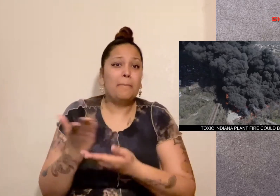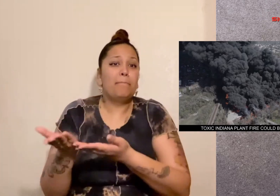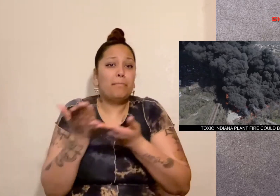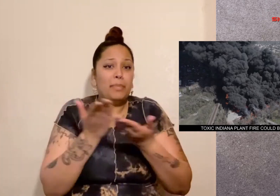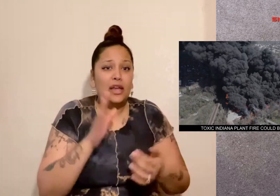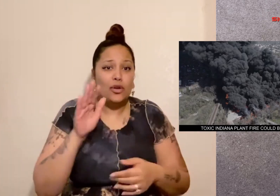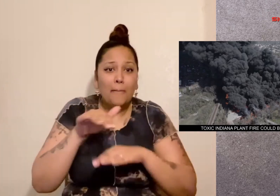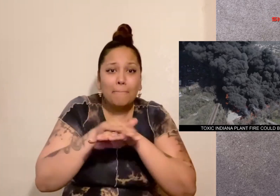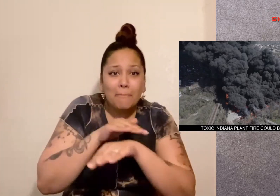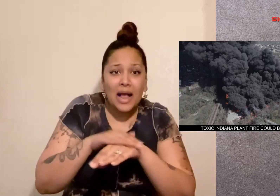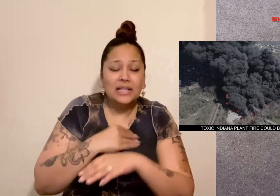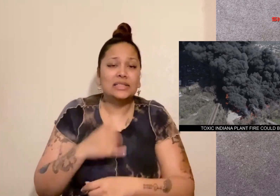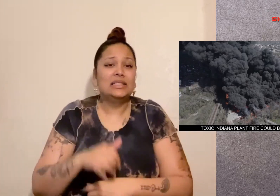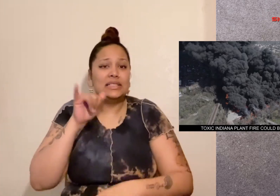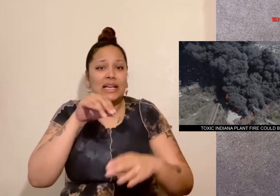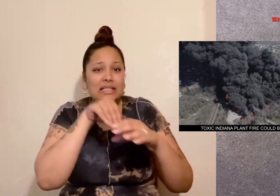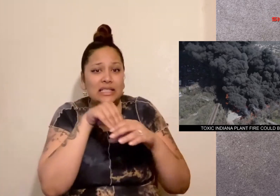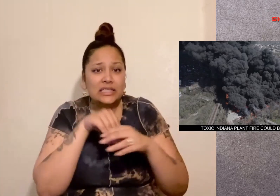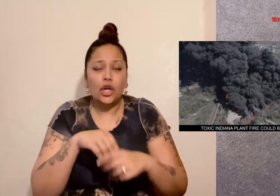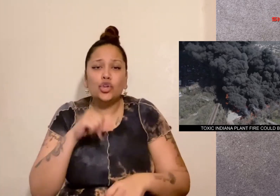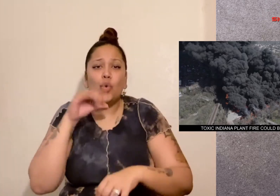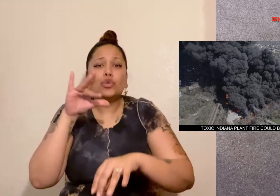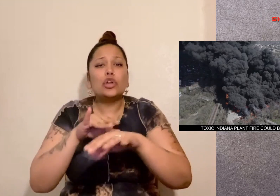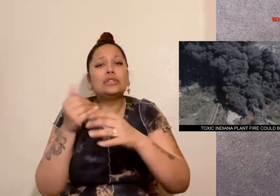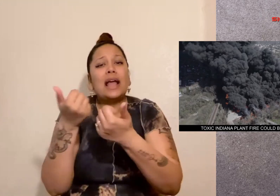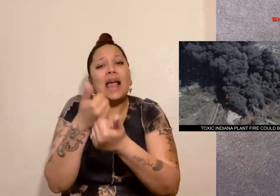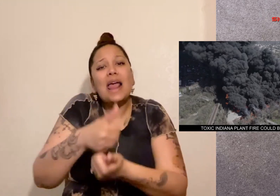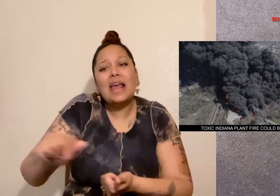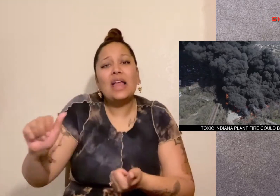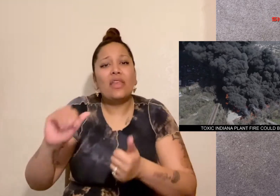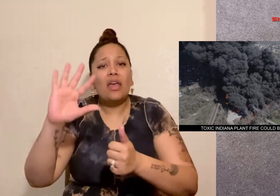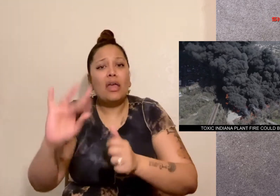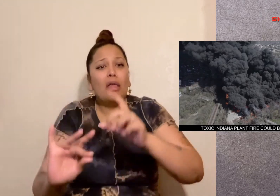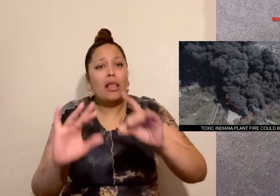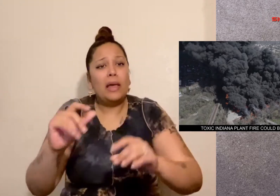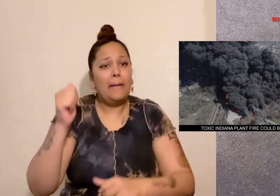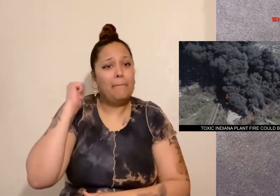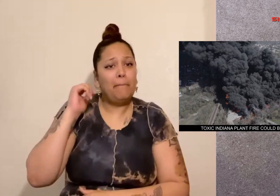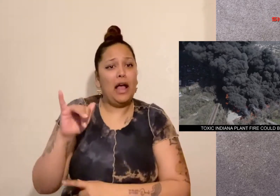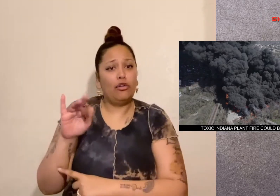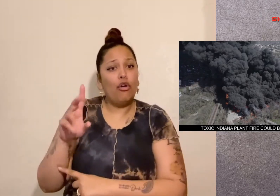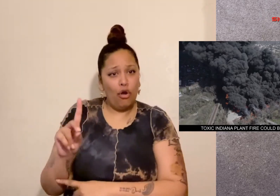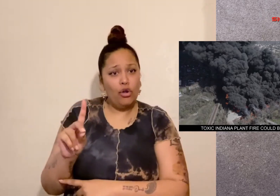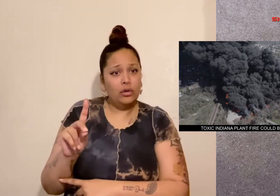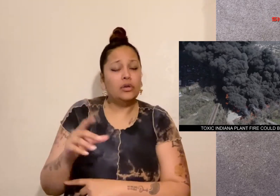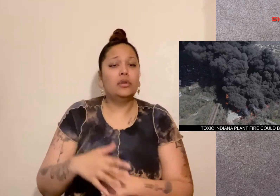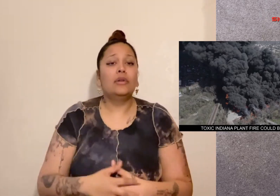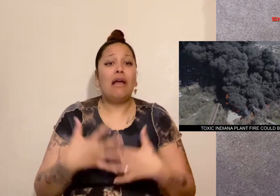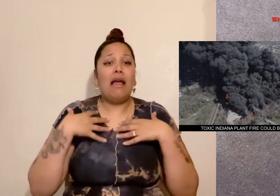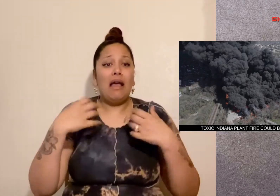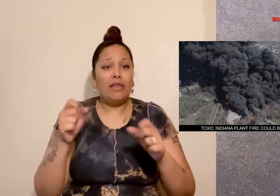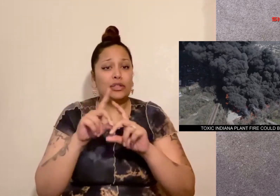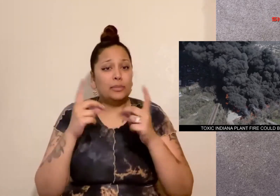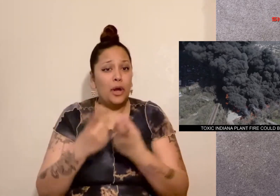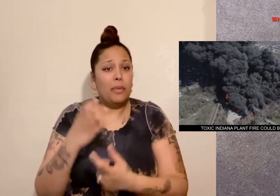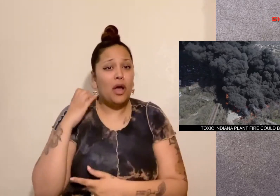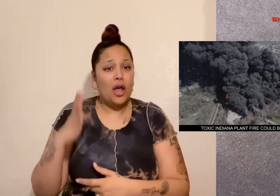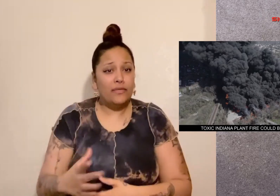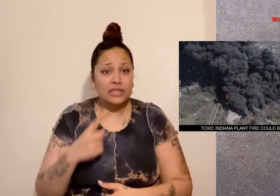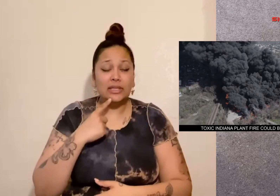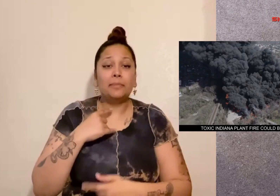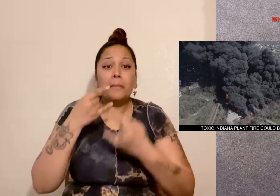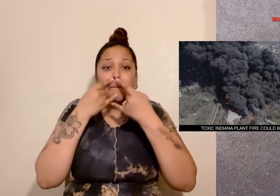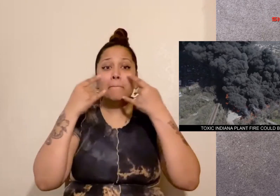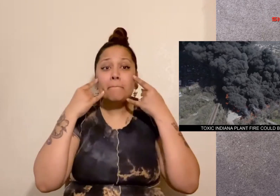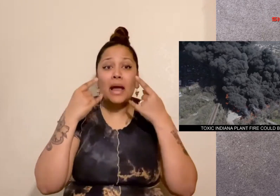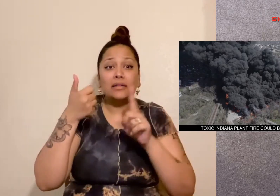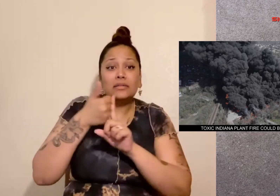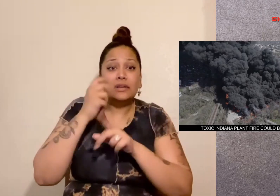pets stay indoors and don't touch any debris that falls in their yard health department